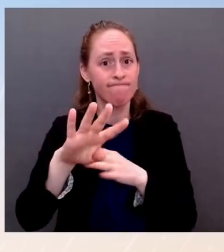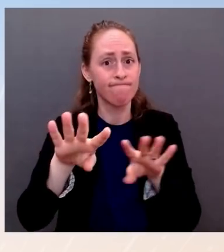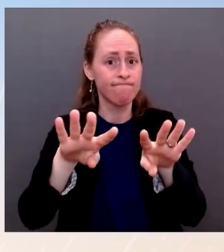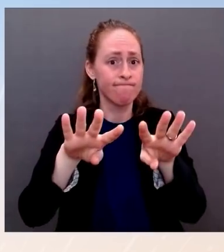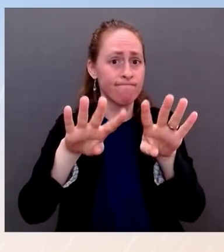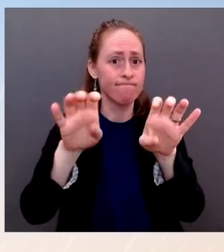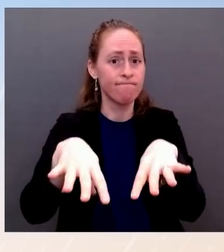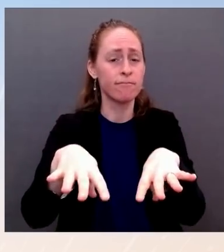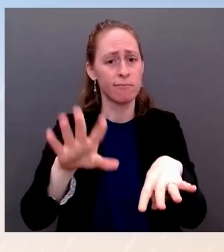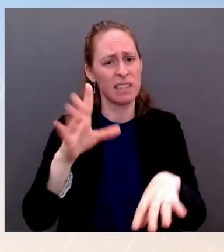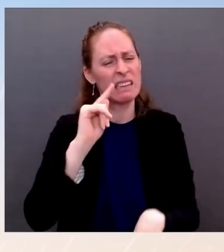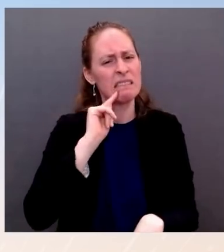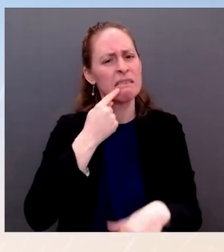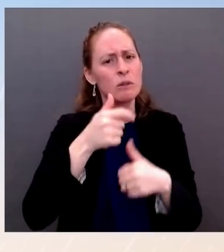that this is what prudence demands.